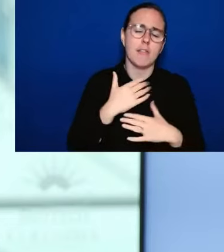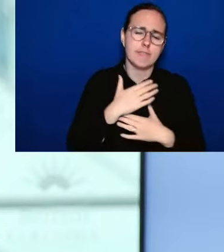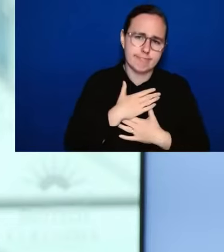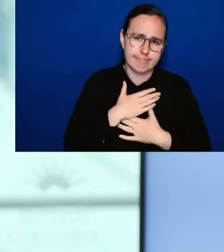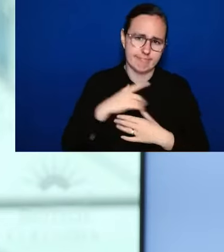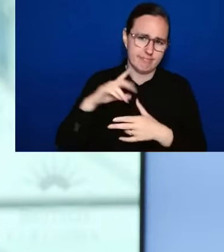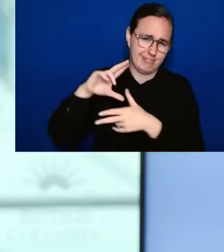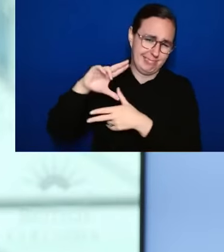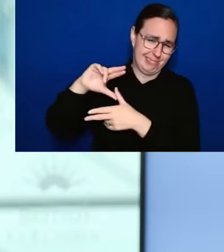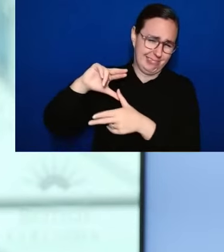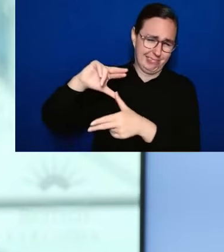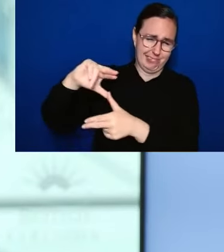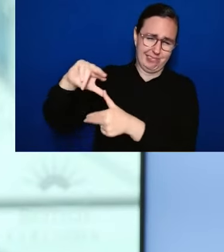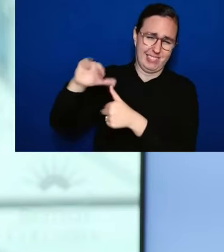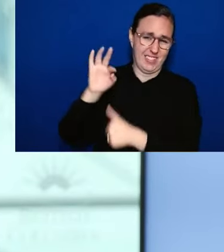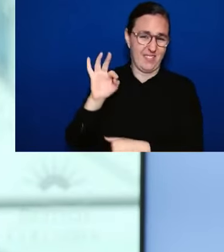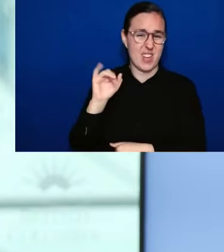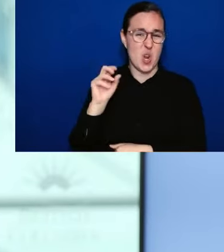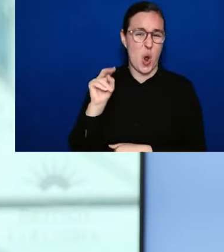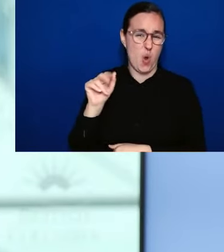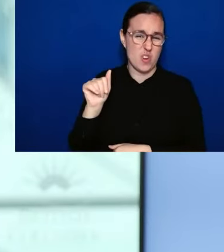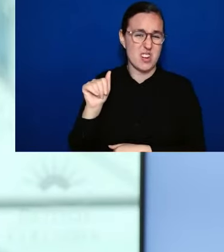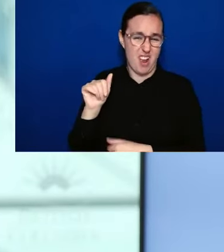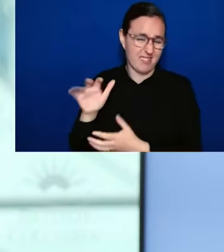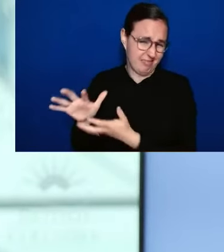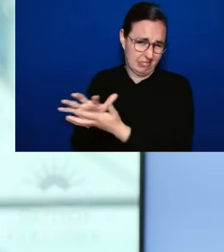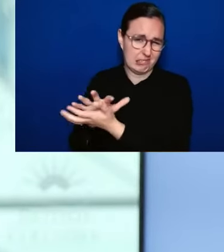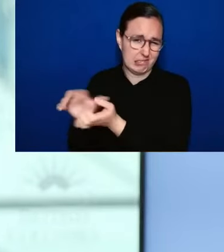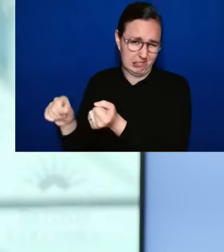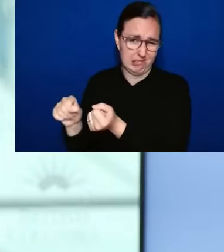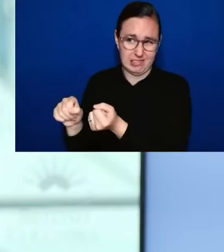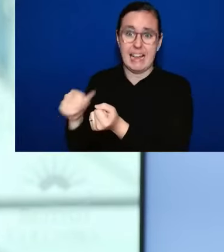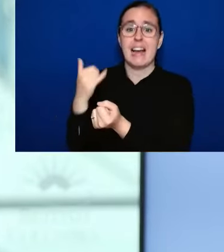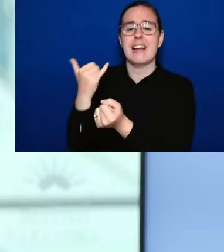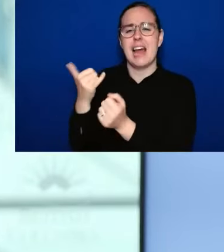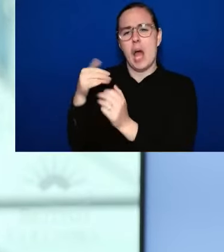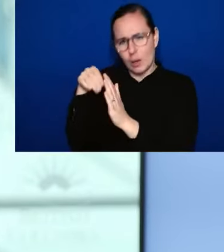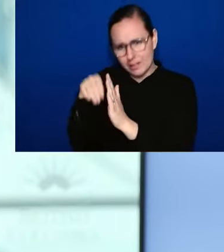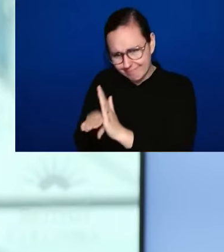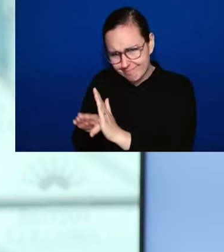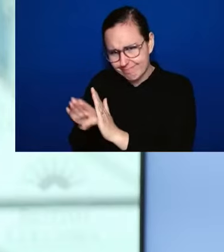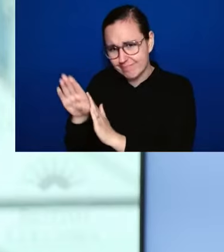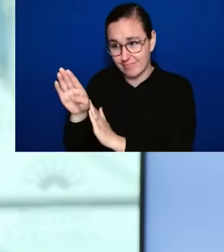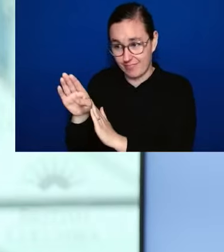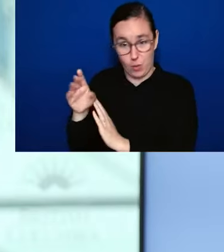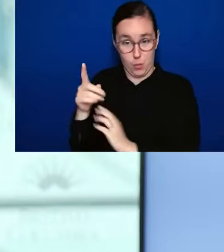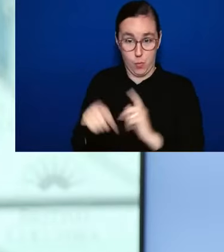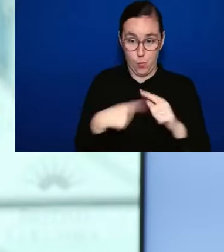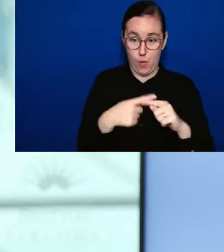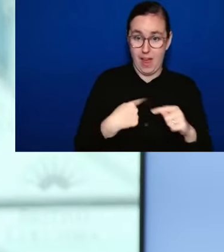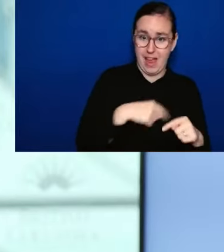they- supported us when we were dealing with- the battered and